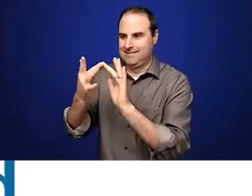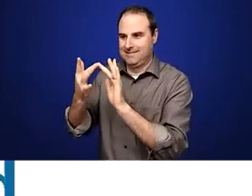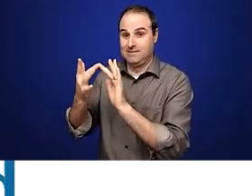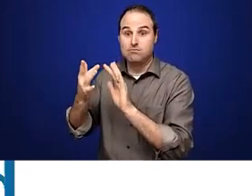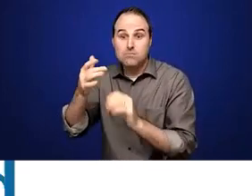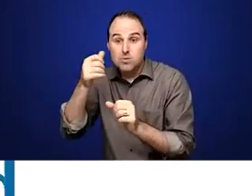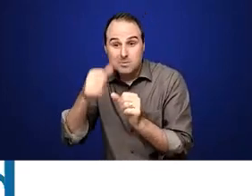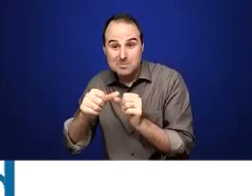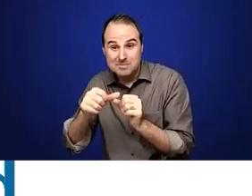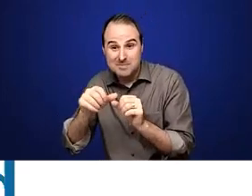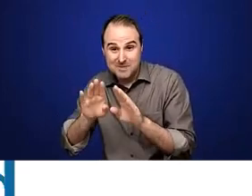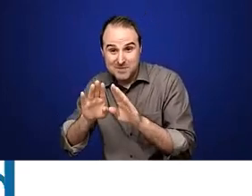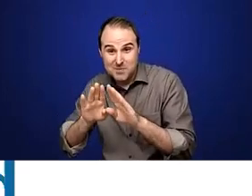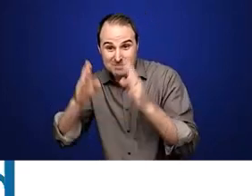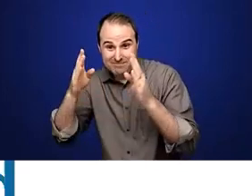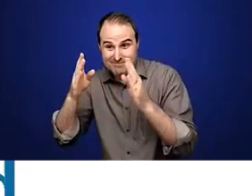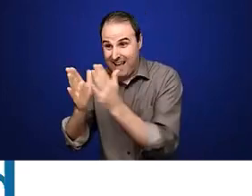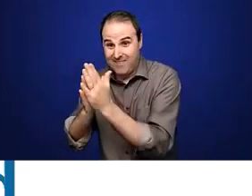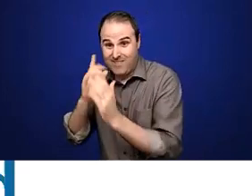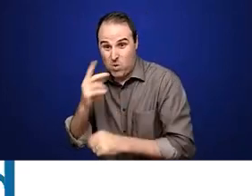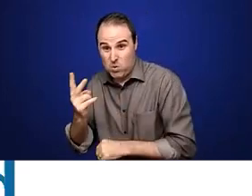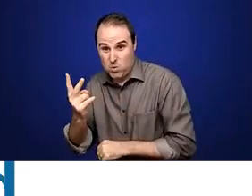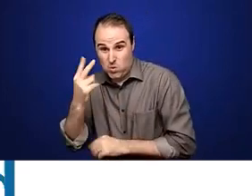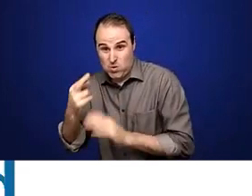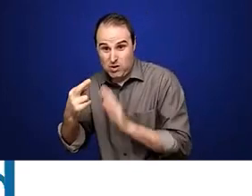from each organization, we could mitigate some of these challenges.